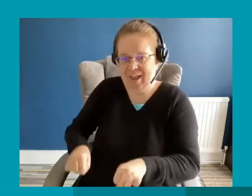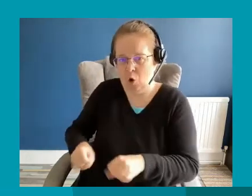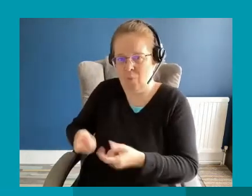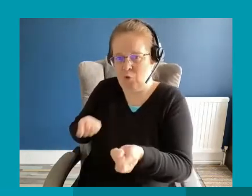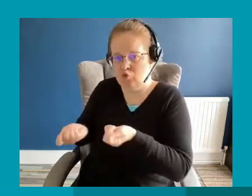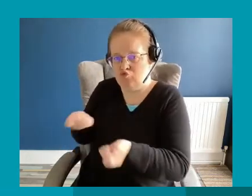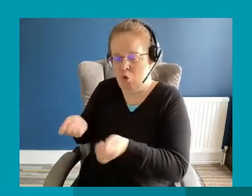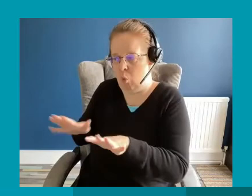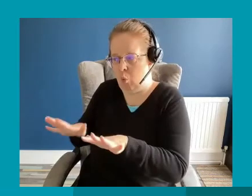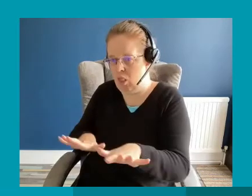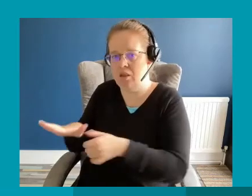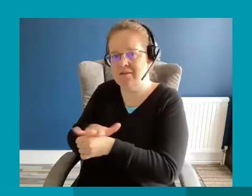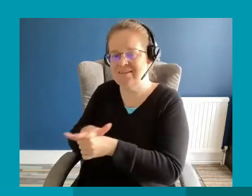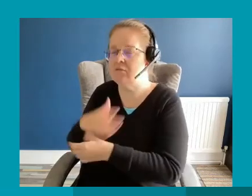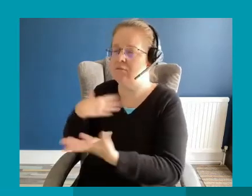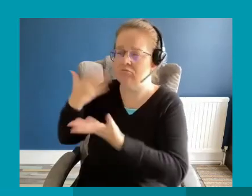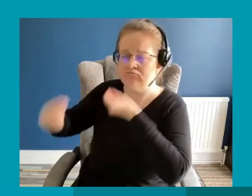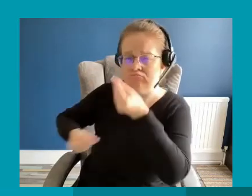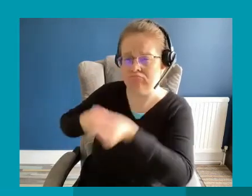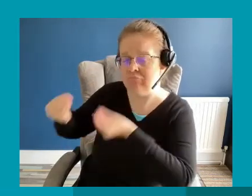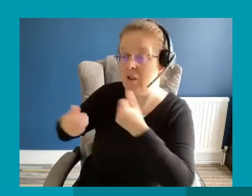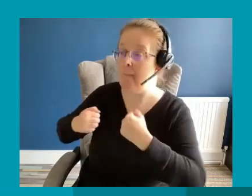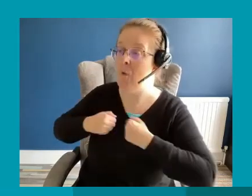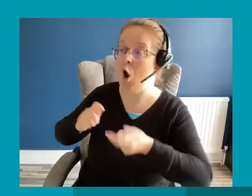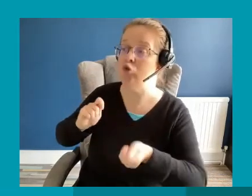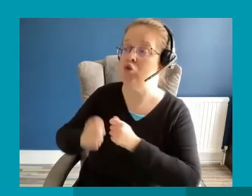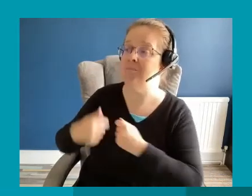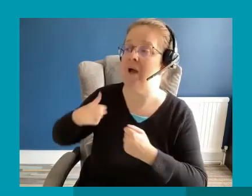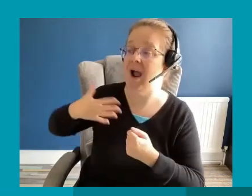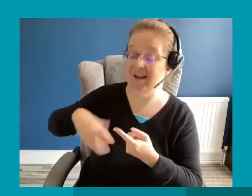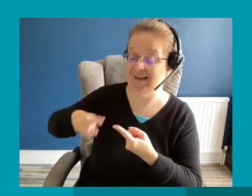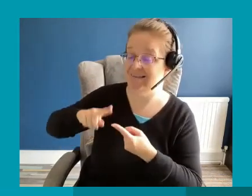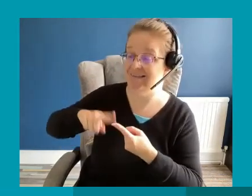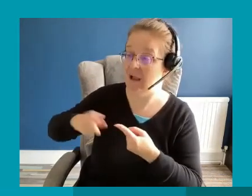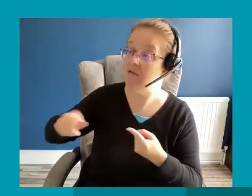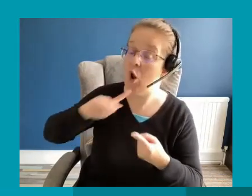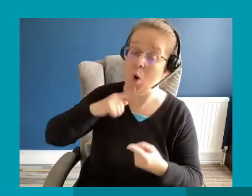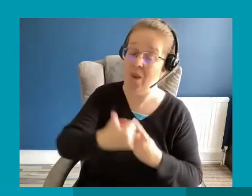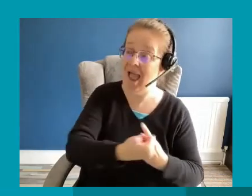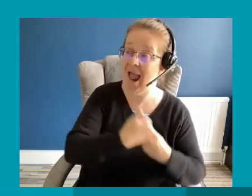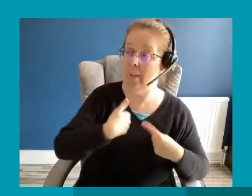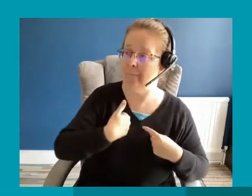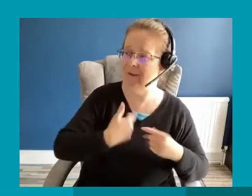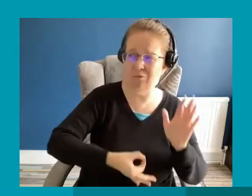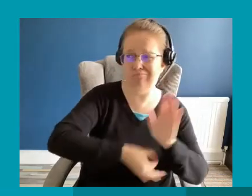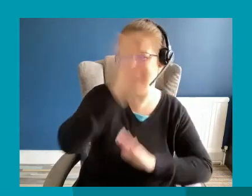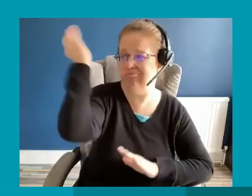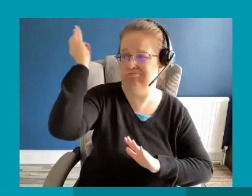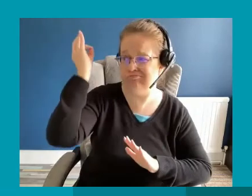your adjustment is and how it will help you thrive in the world of work. It's a no brainer, right?